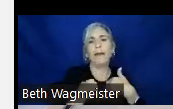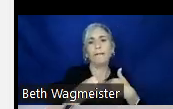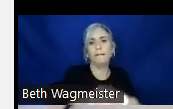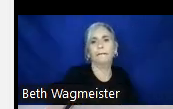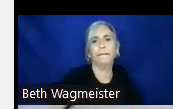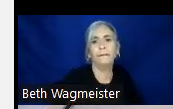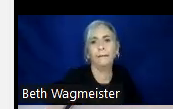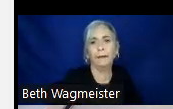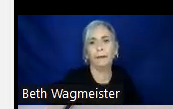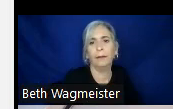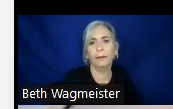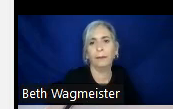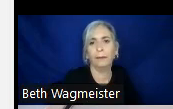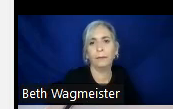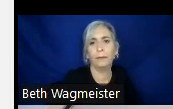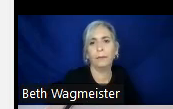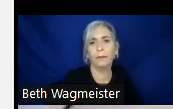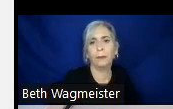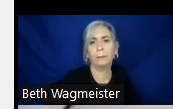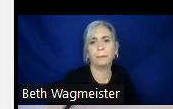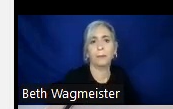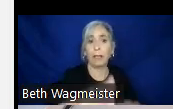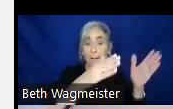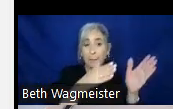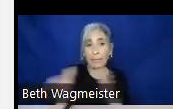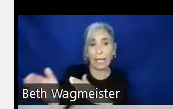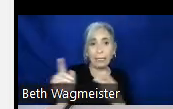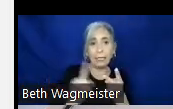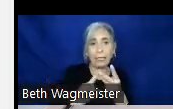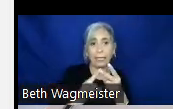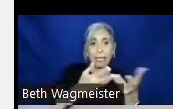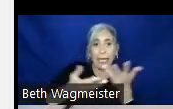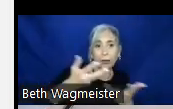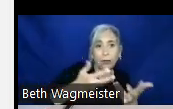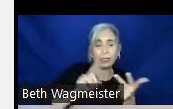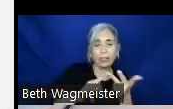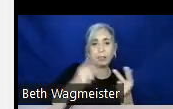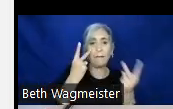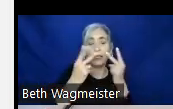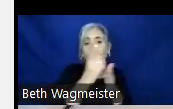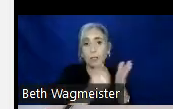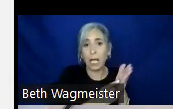waterfall of planning to interaction to physical design to web development to quality assurance and